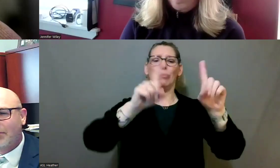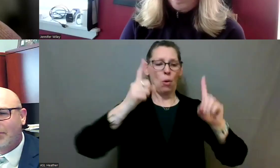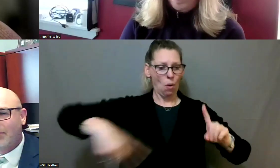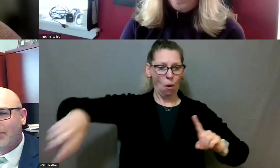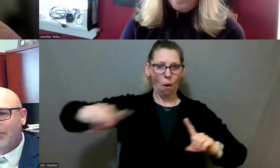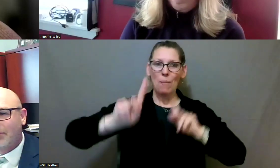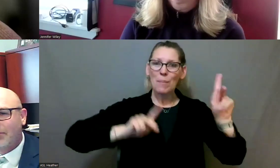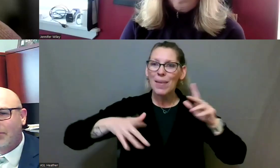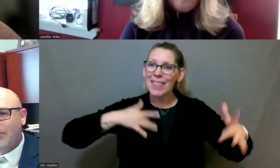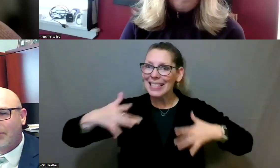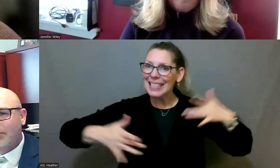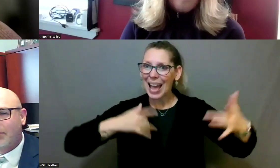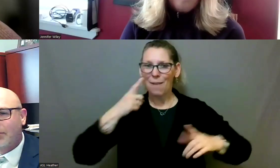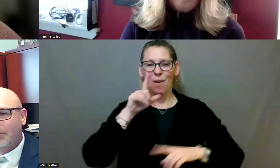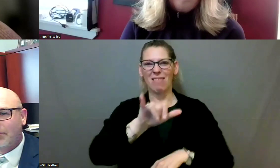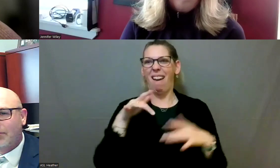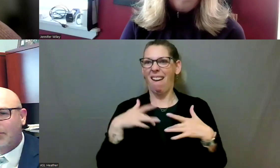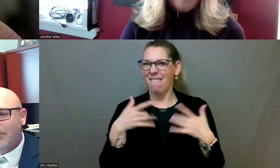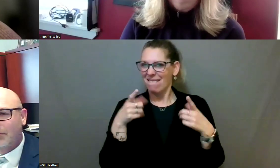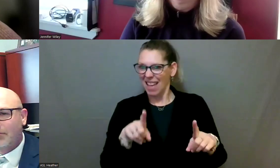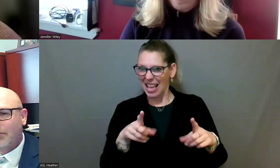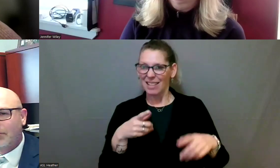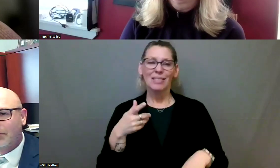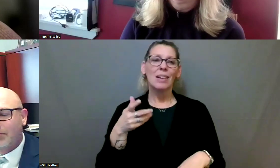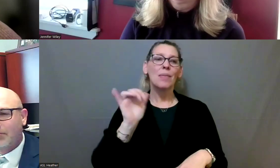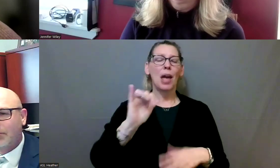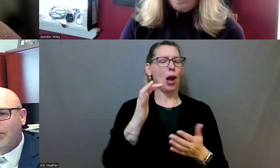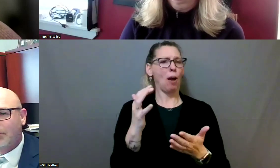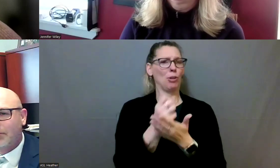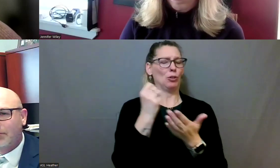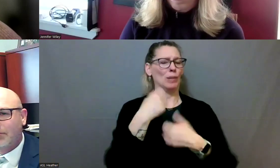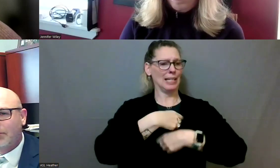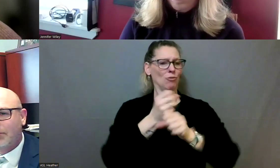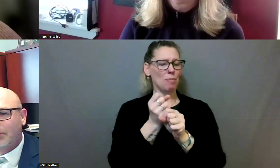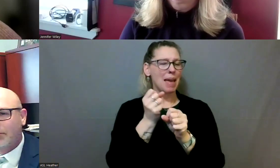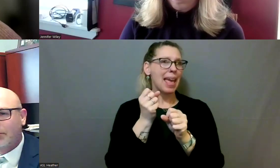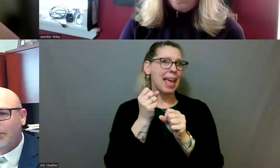also thinking about just like the opportunity I think to make you know that day at school